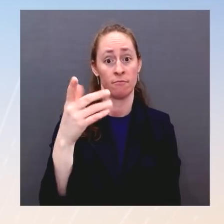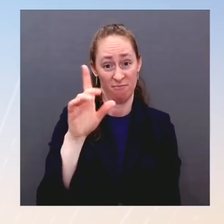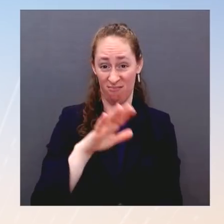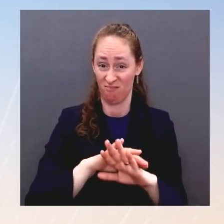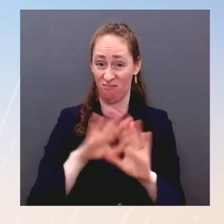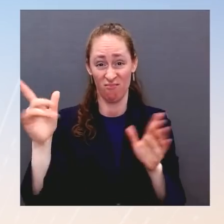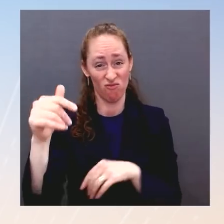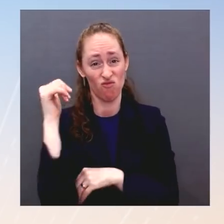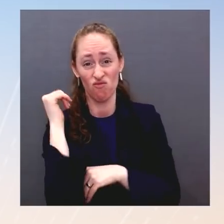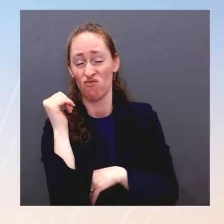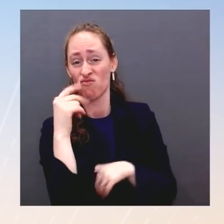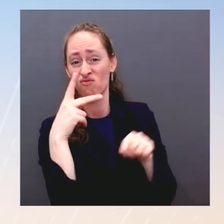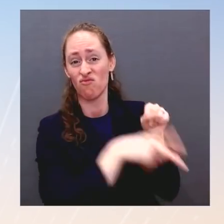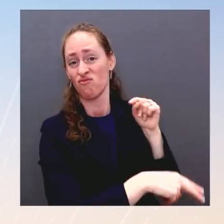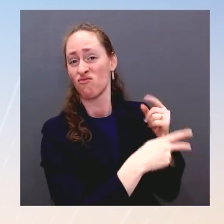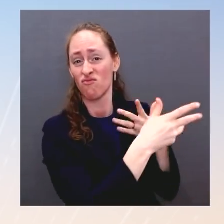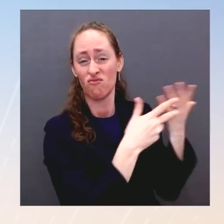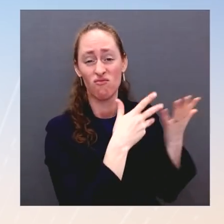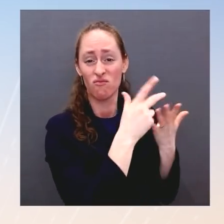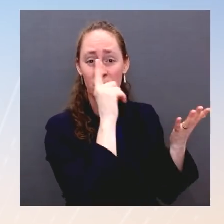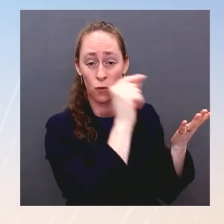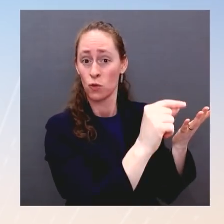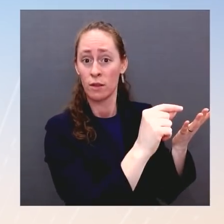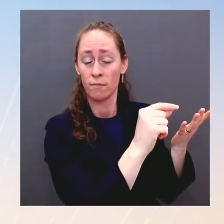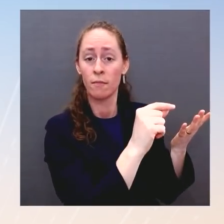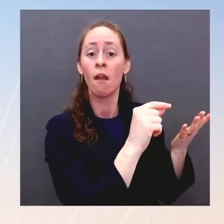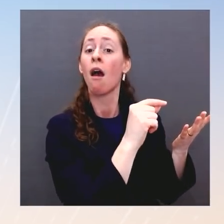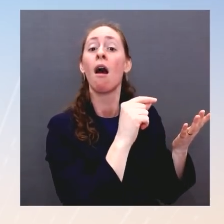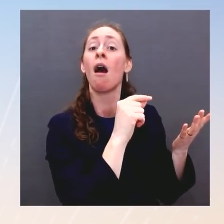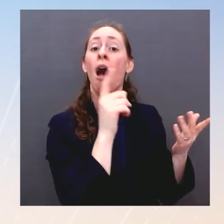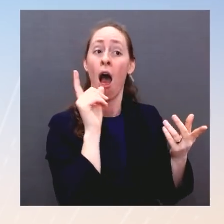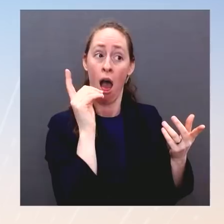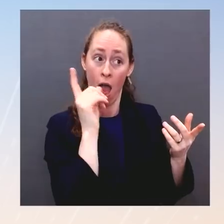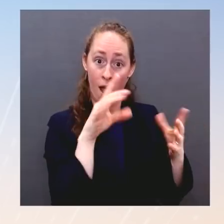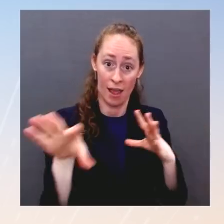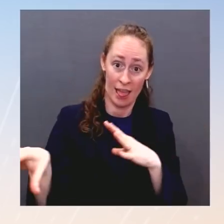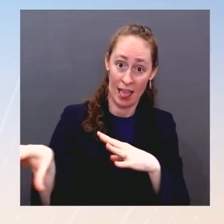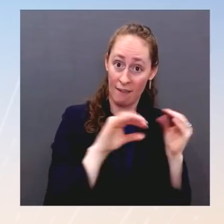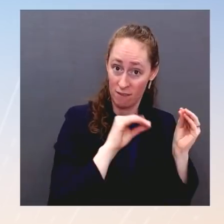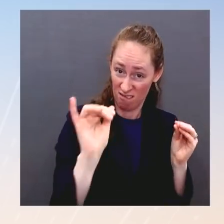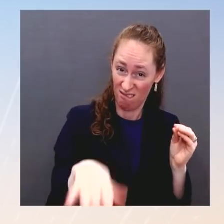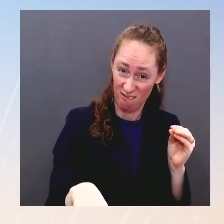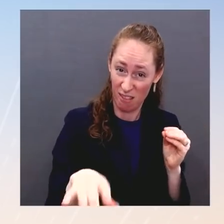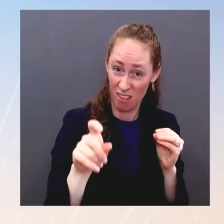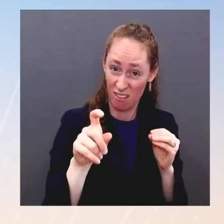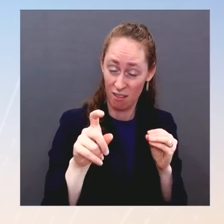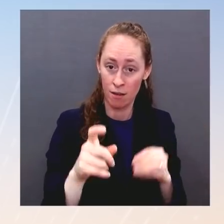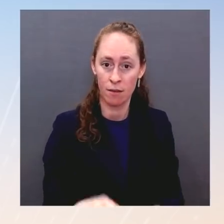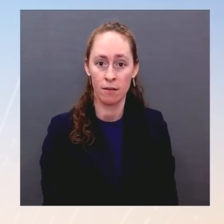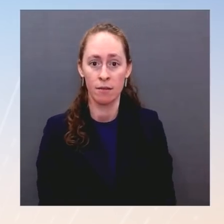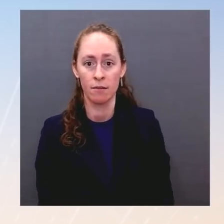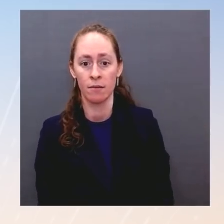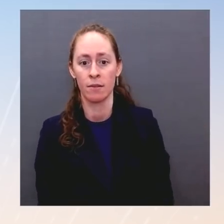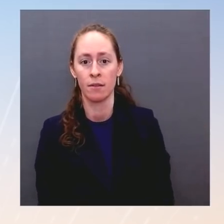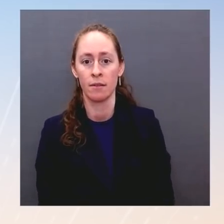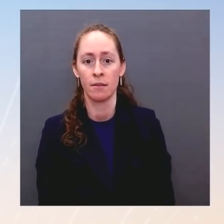I'm not going to give you a "forever and ever" because that's not how he feels. But they're actively invading Ukraine.